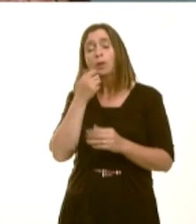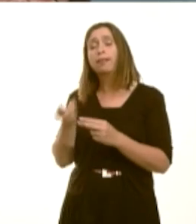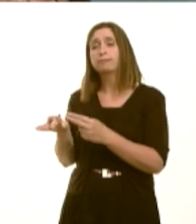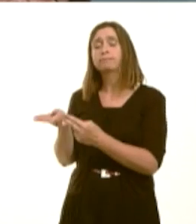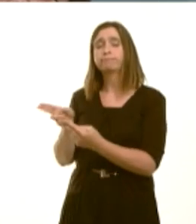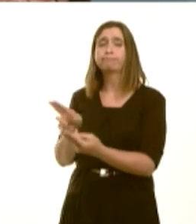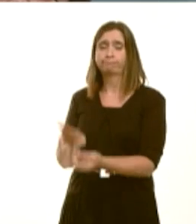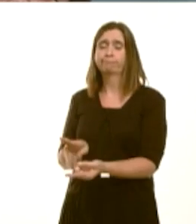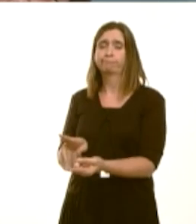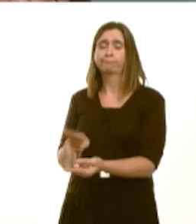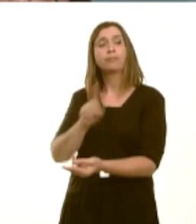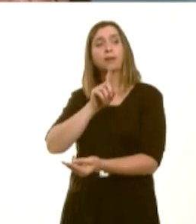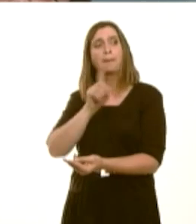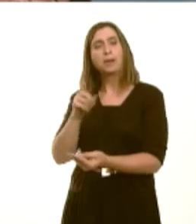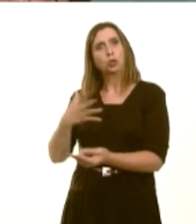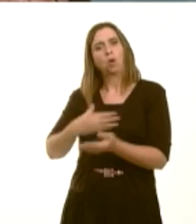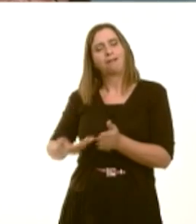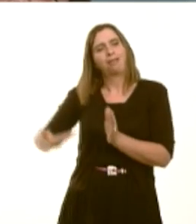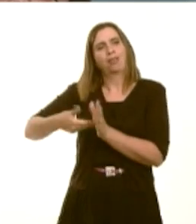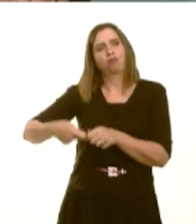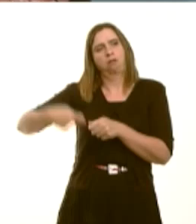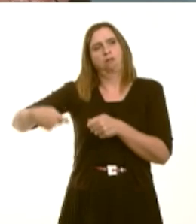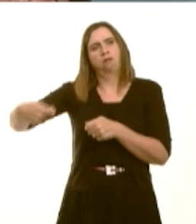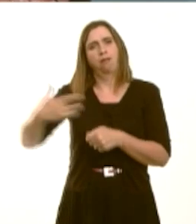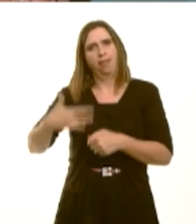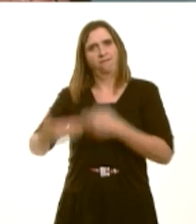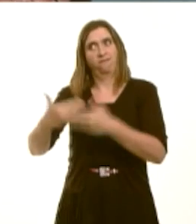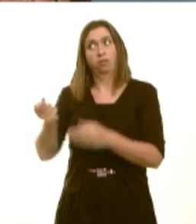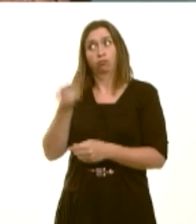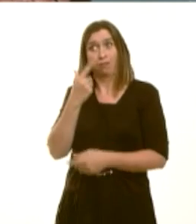some drugs that could give her valuable time. Now, youíve said quite clearly today that